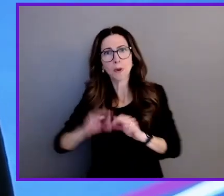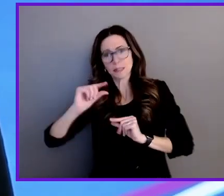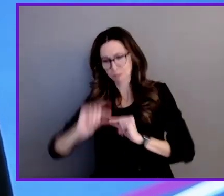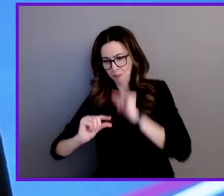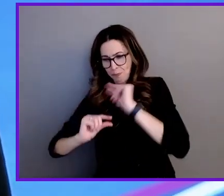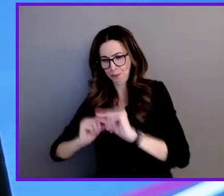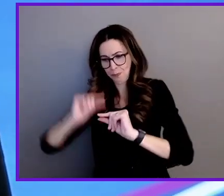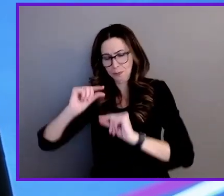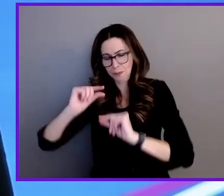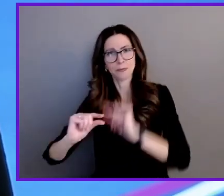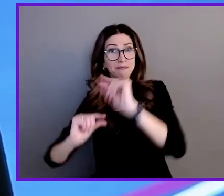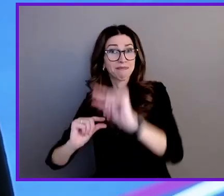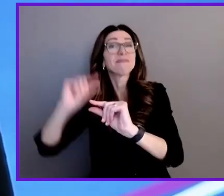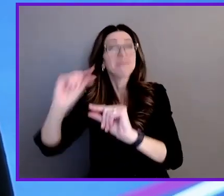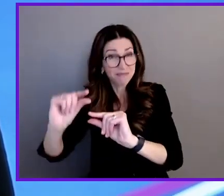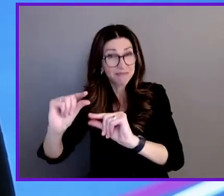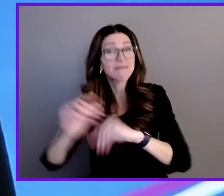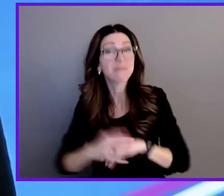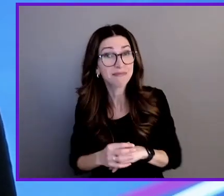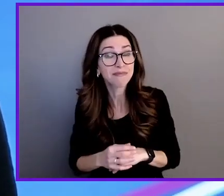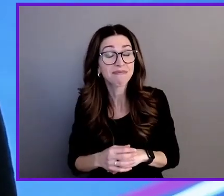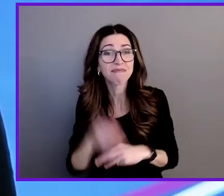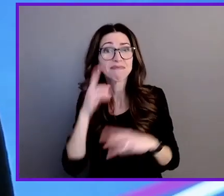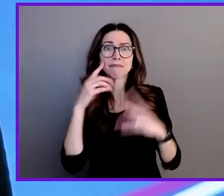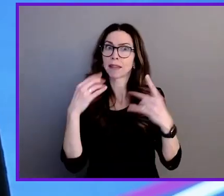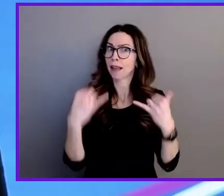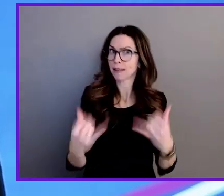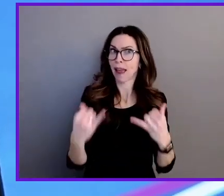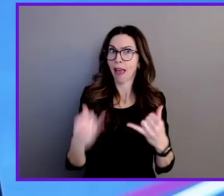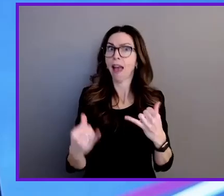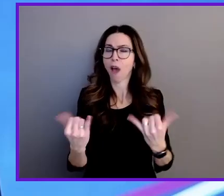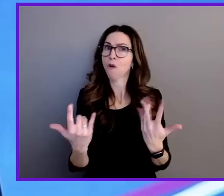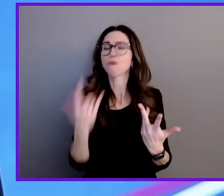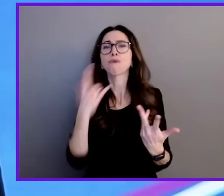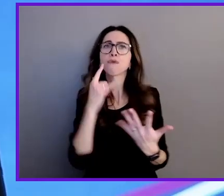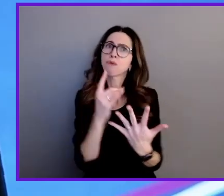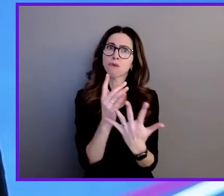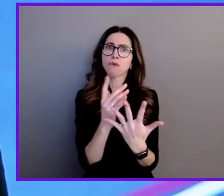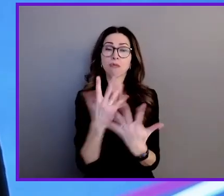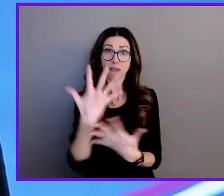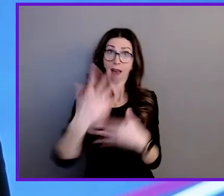We’re now halfway through the second year of this plan and those actions are moving